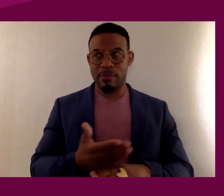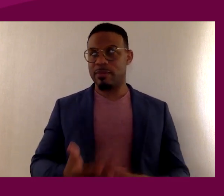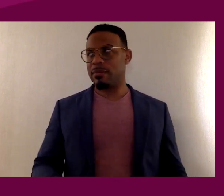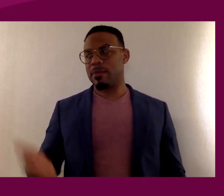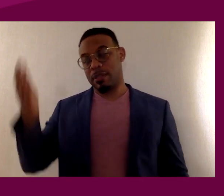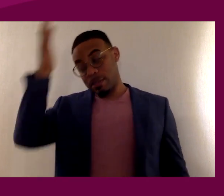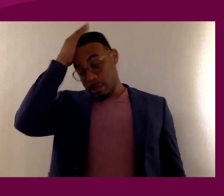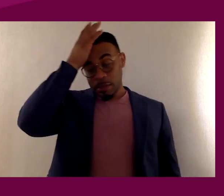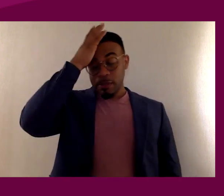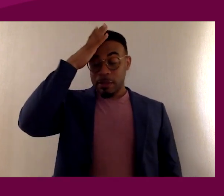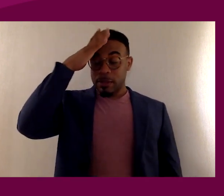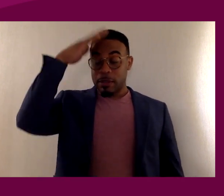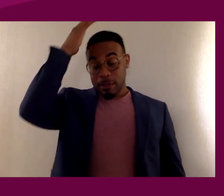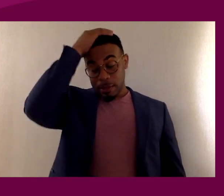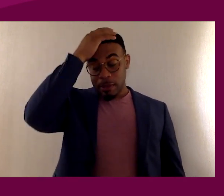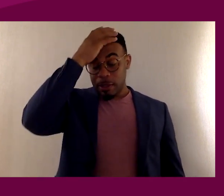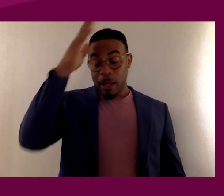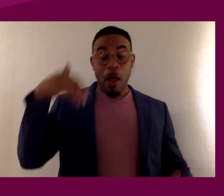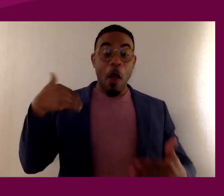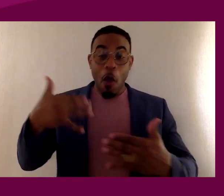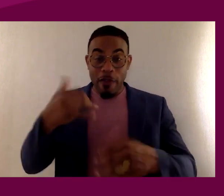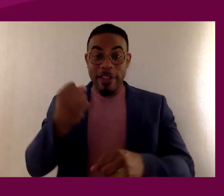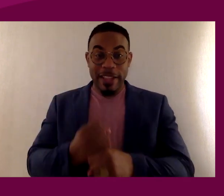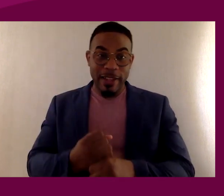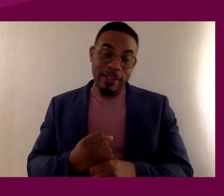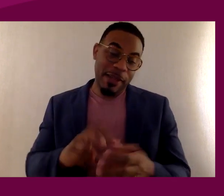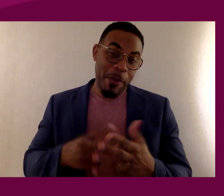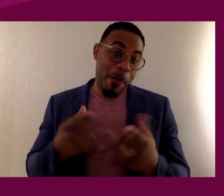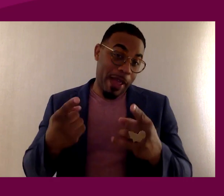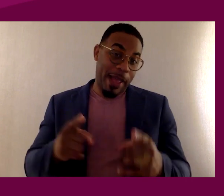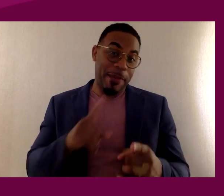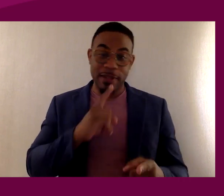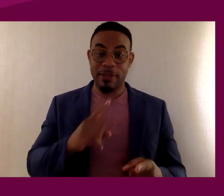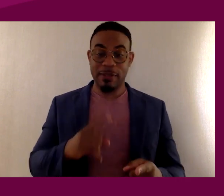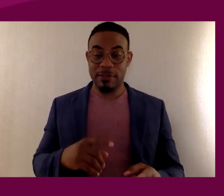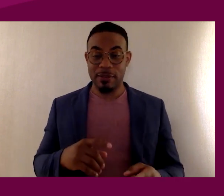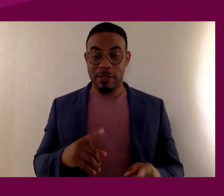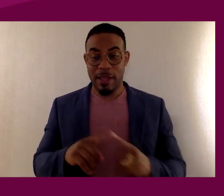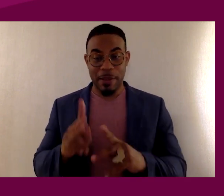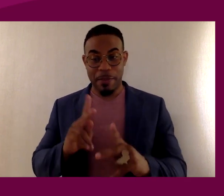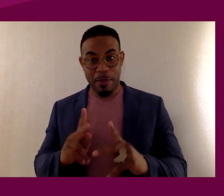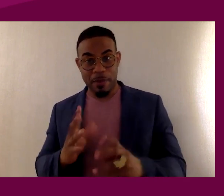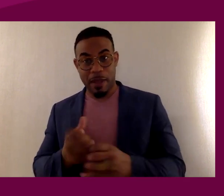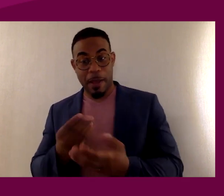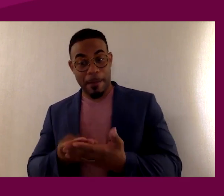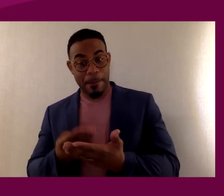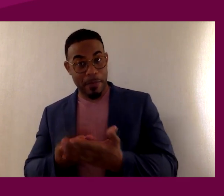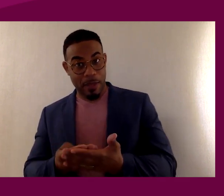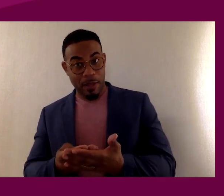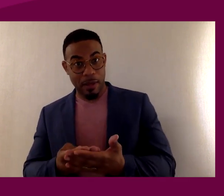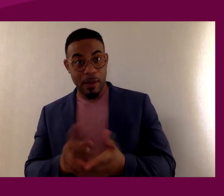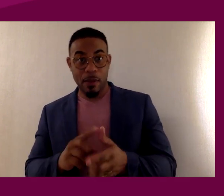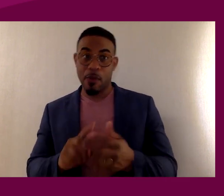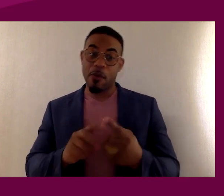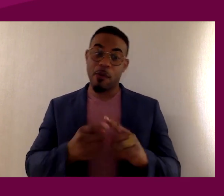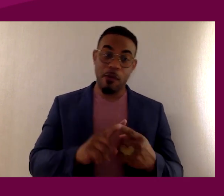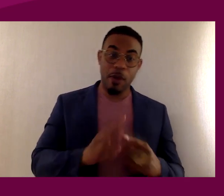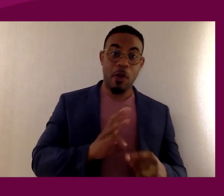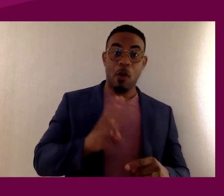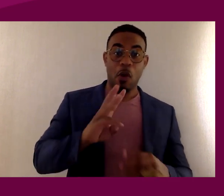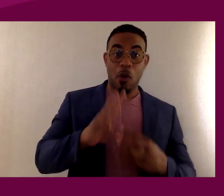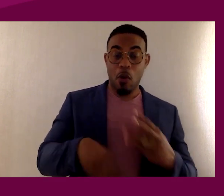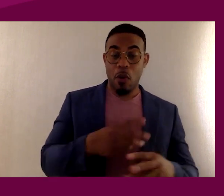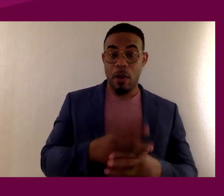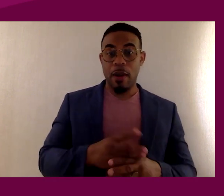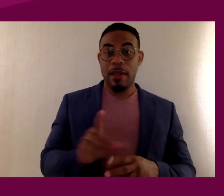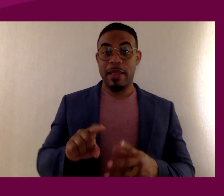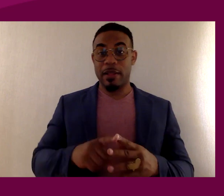western model of chairs. And so over the years, what's happened is as people got money or friends